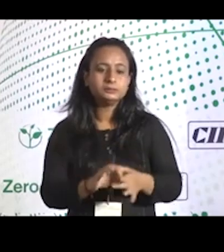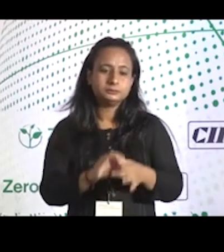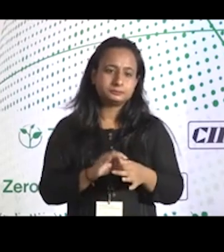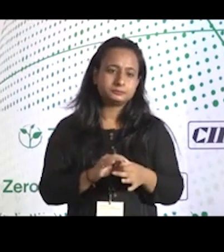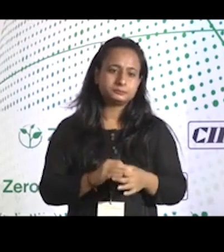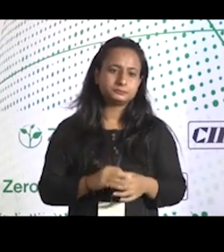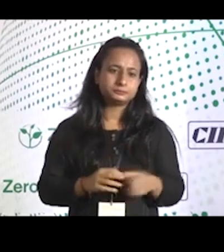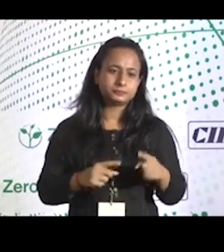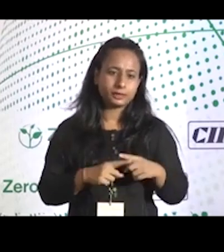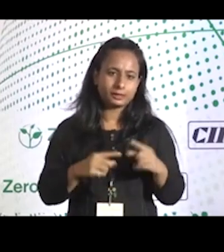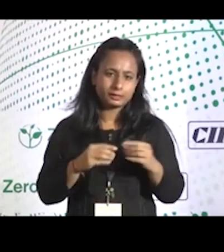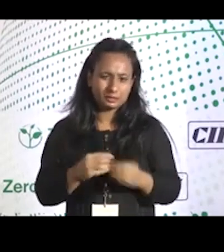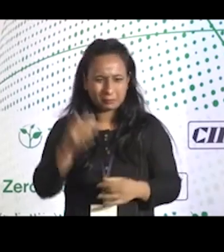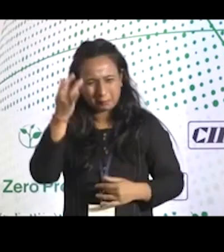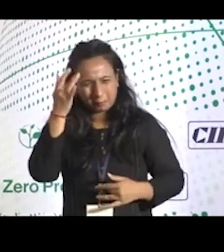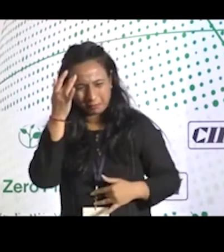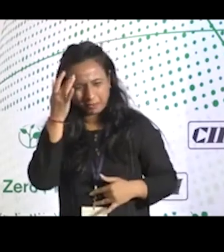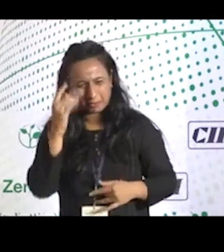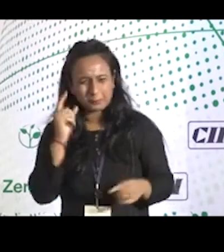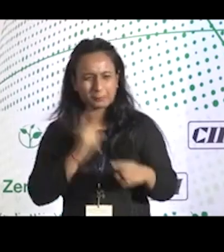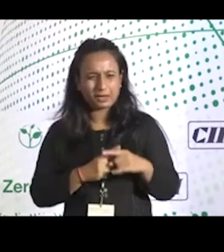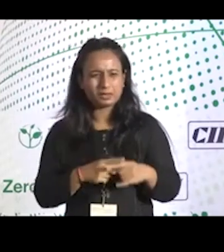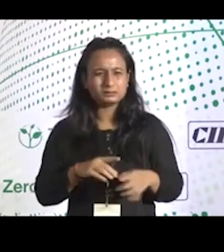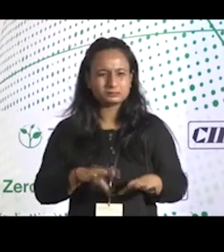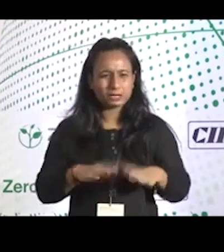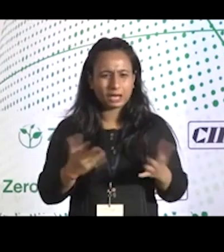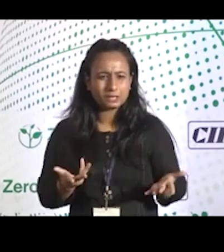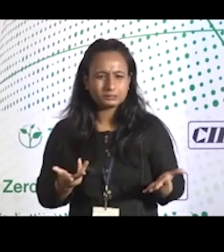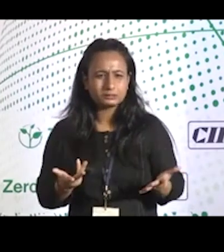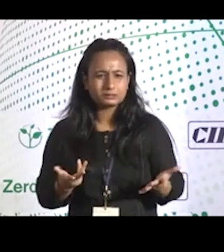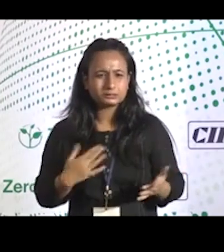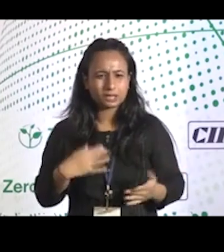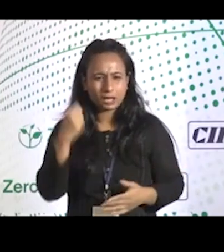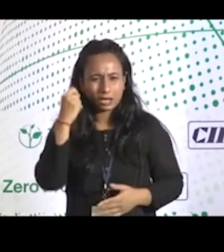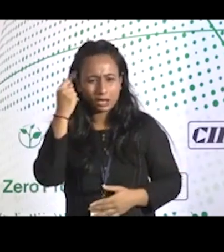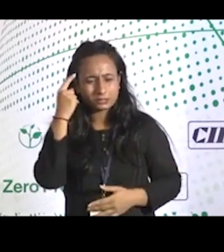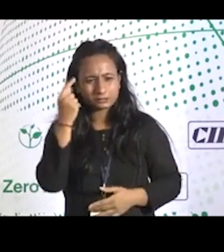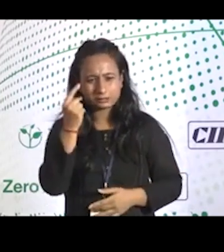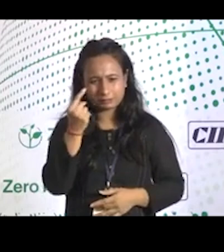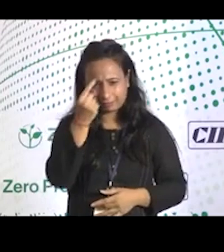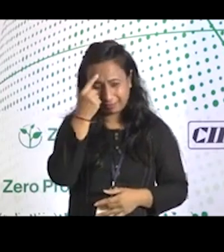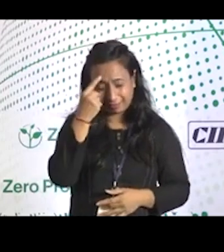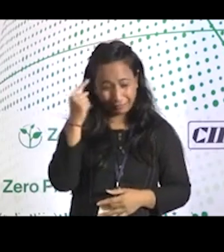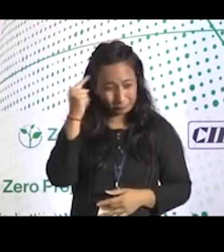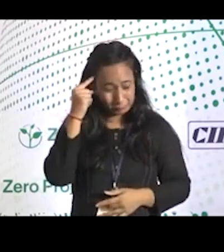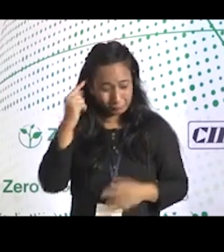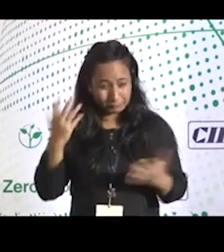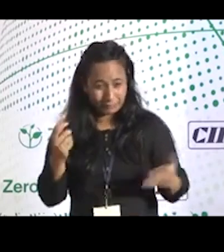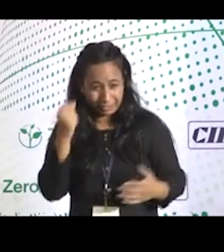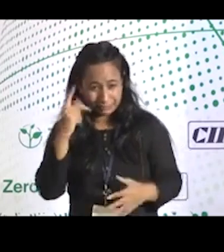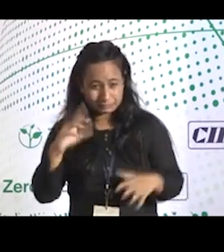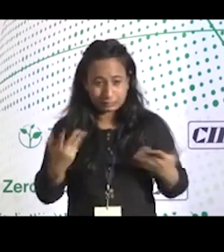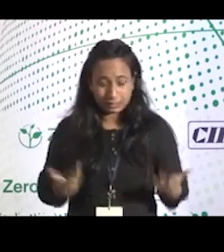I notice that they can understand their problems then mindset and then the right get with them.